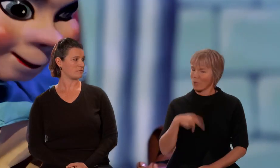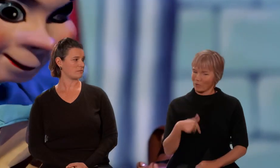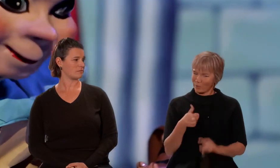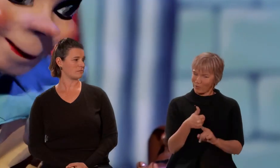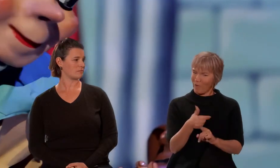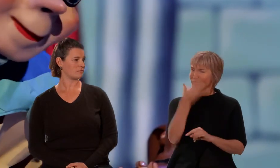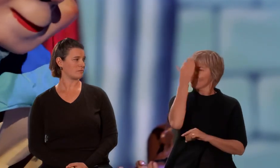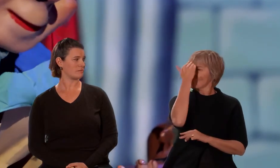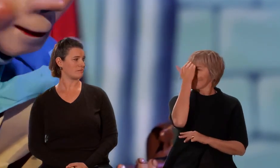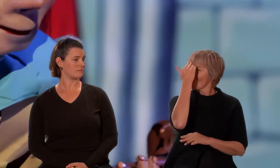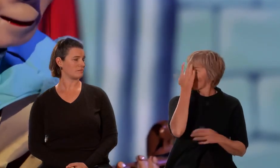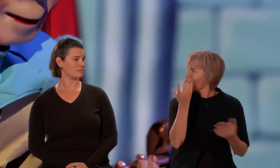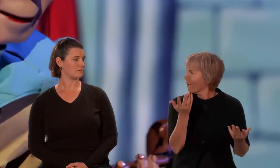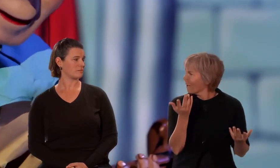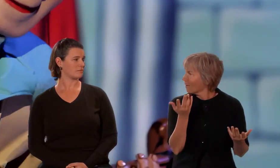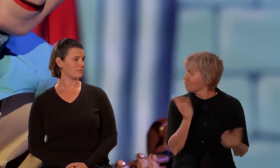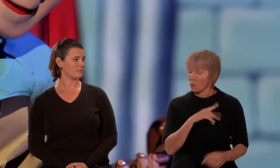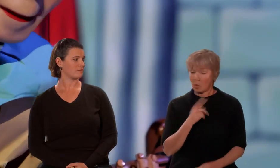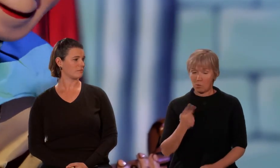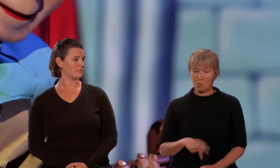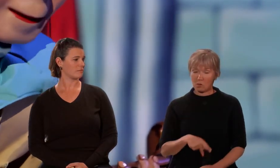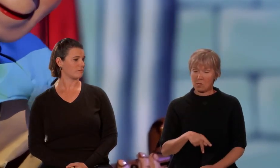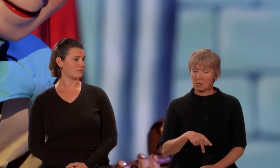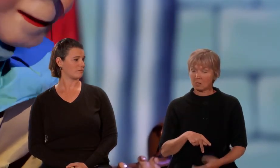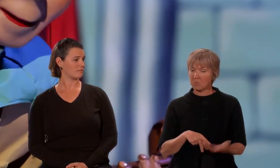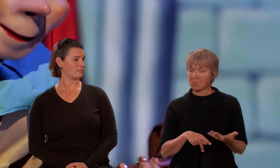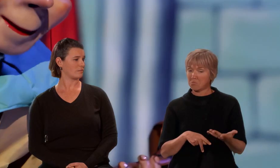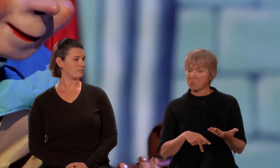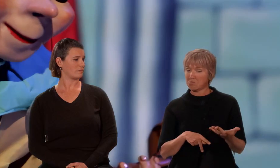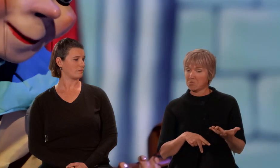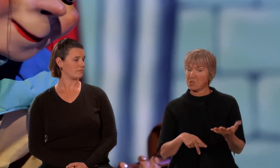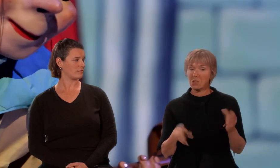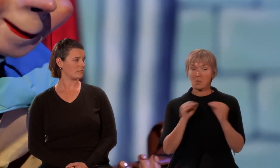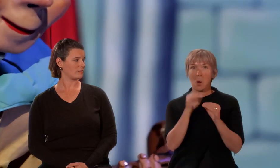Therefore, the Princess Lenore is wiser than your wise men